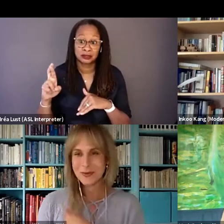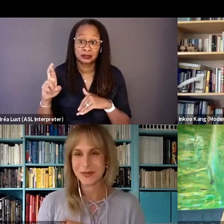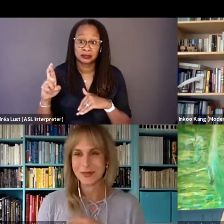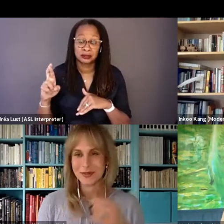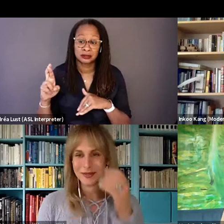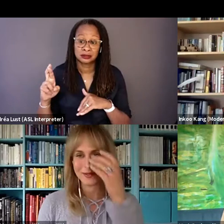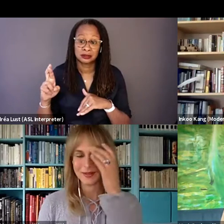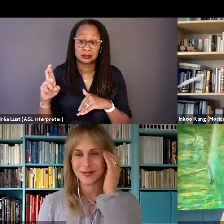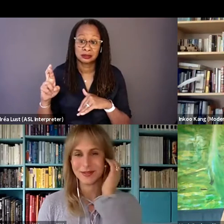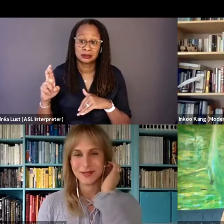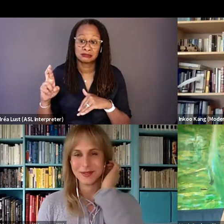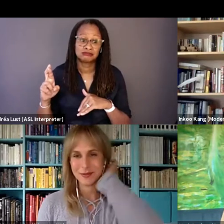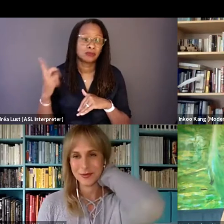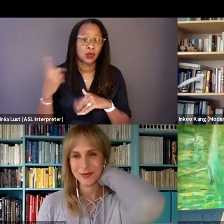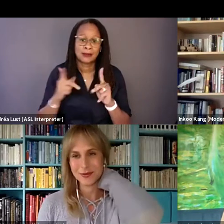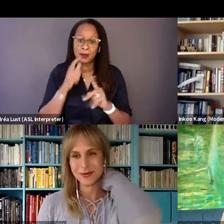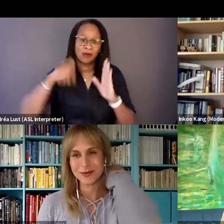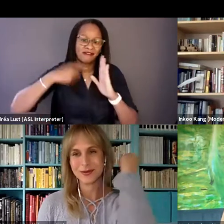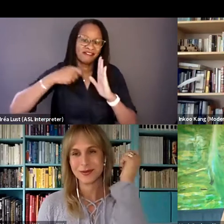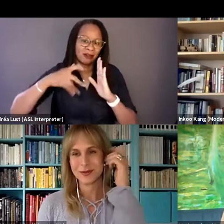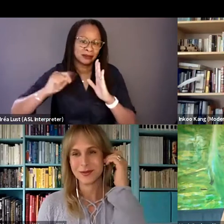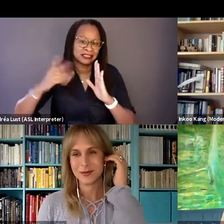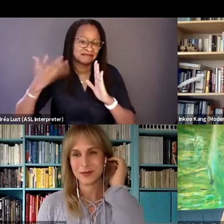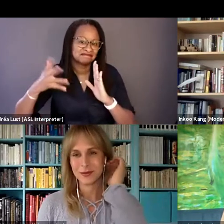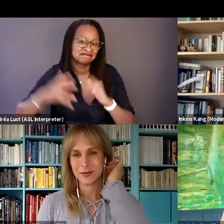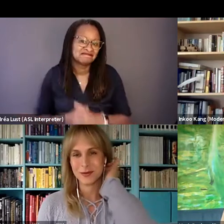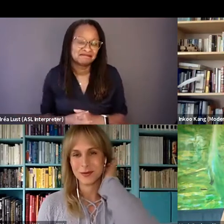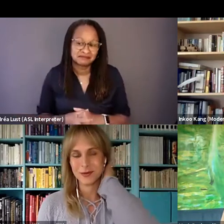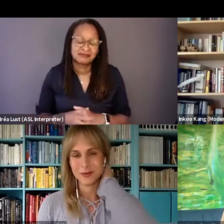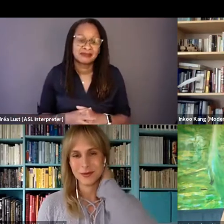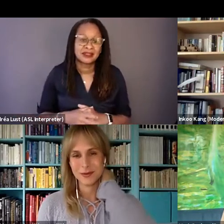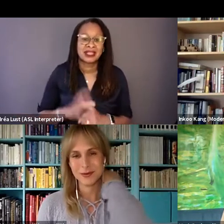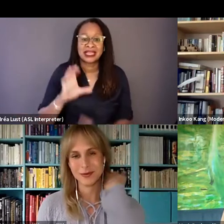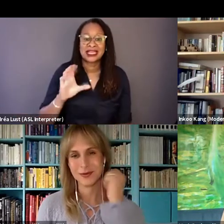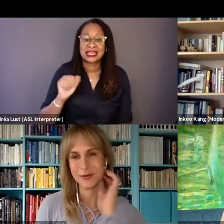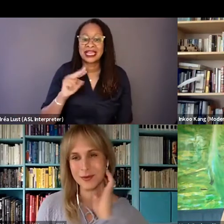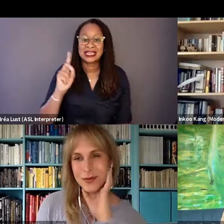I think only the people who filmed it. I think, yeah, Candi and Nathan, I think for the most part.